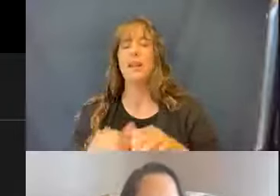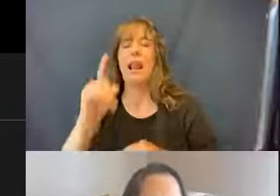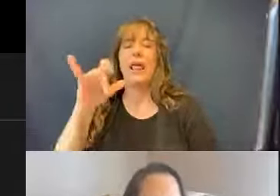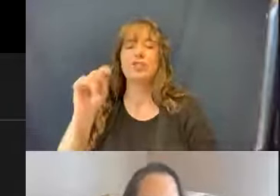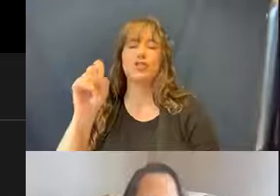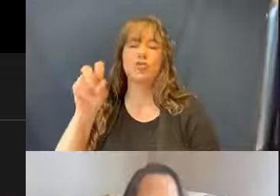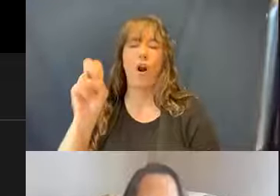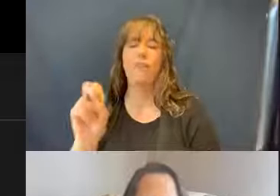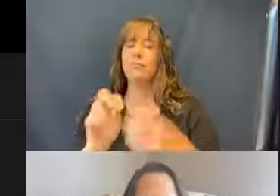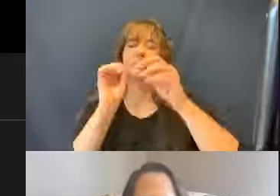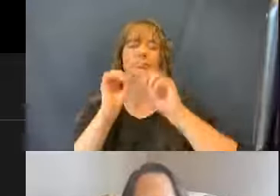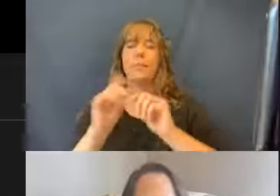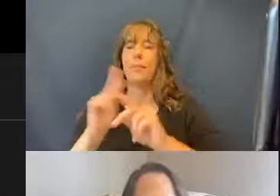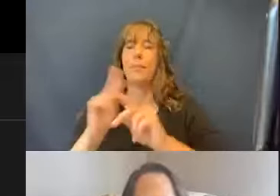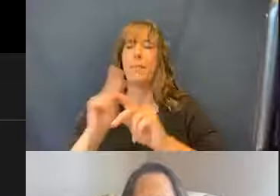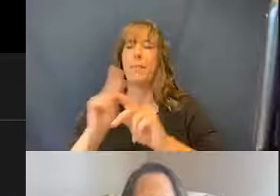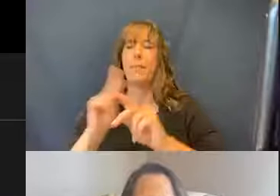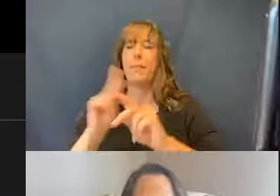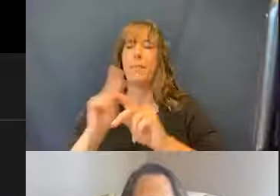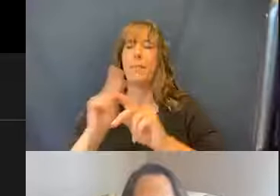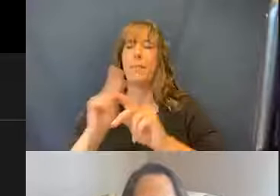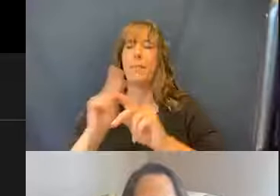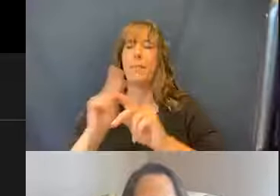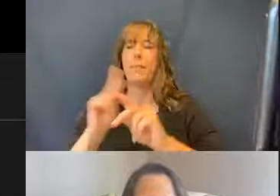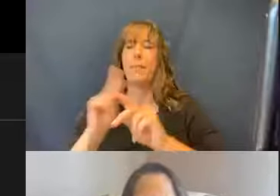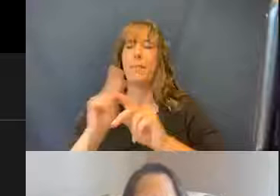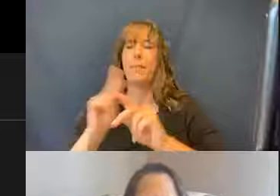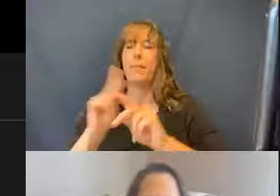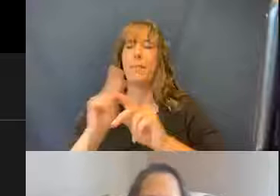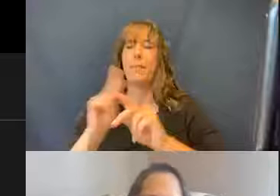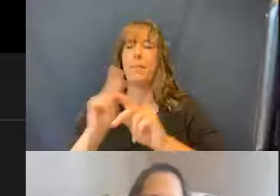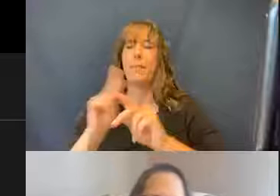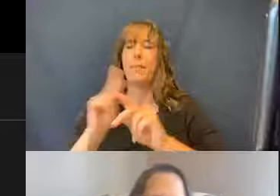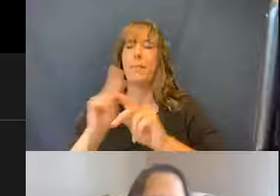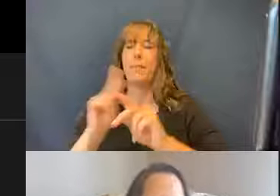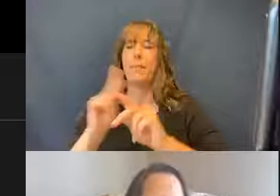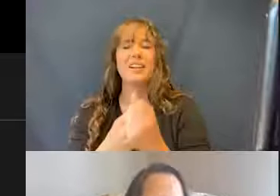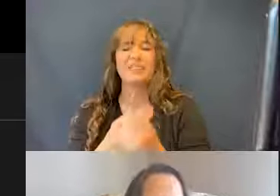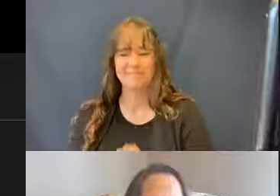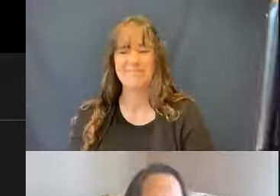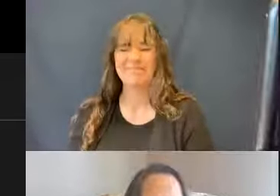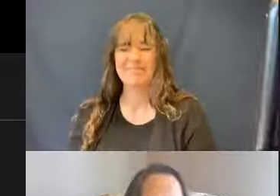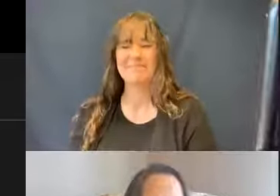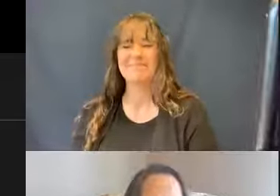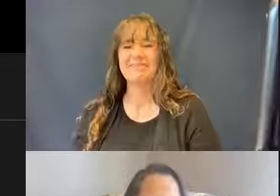and find support. Go ahead. Eventually it led to the establishment of